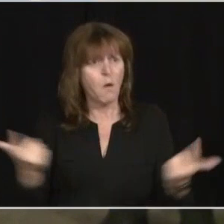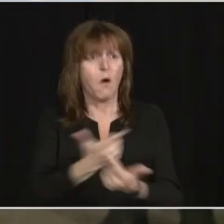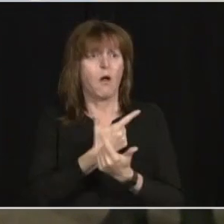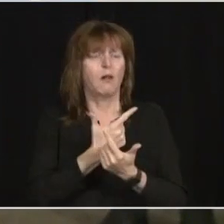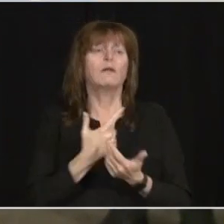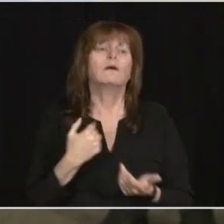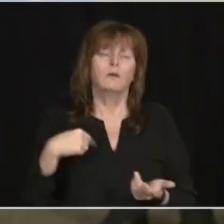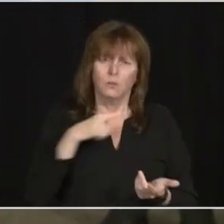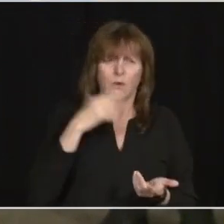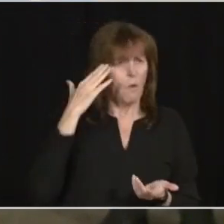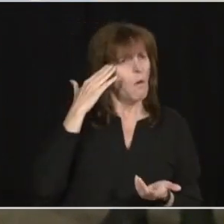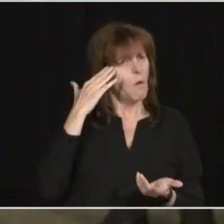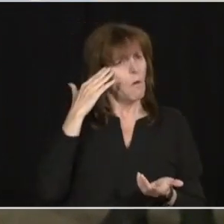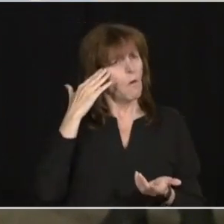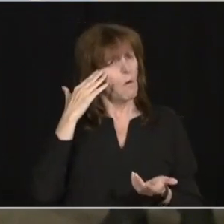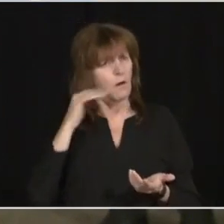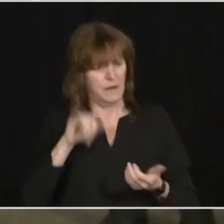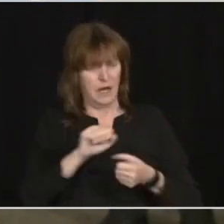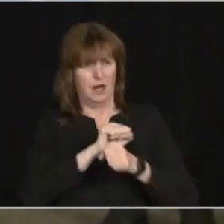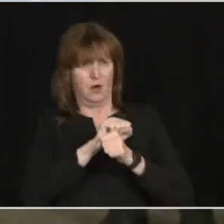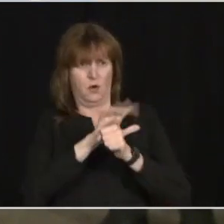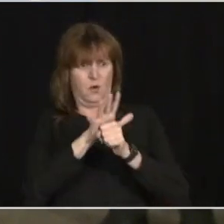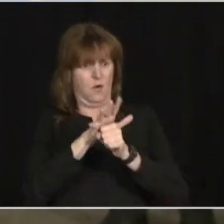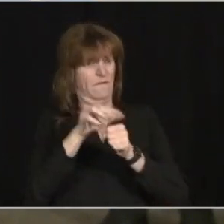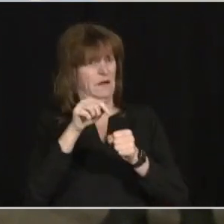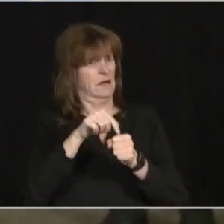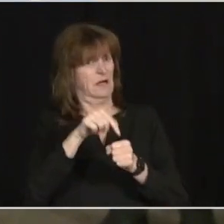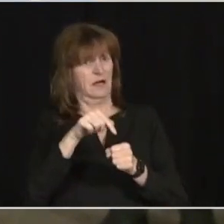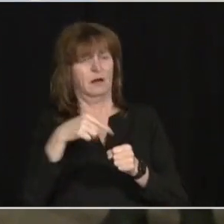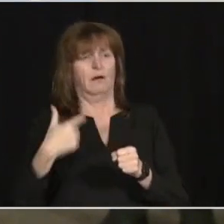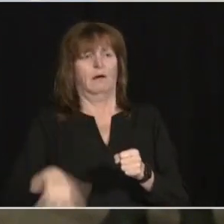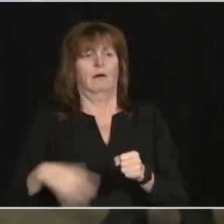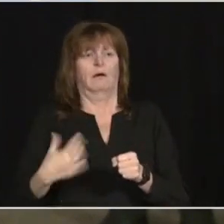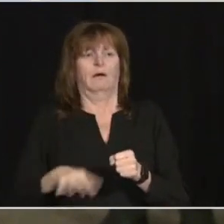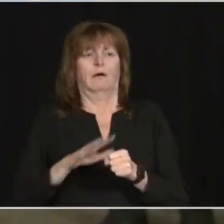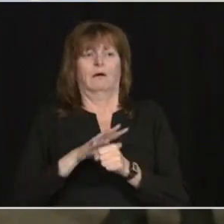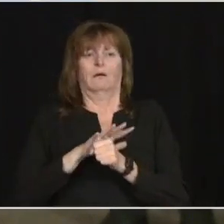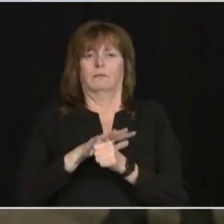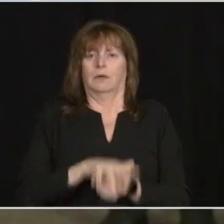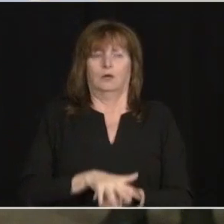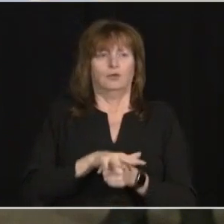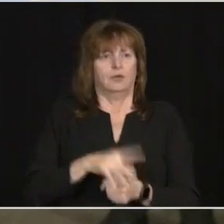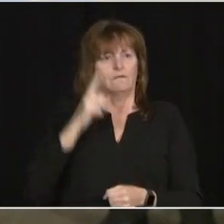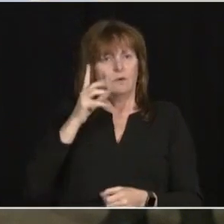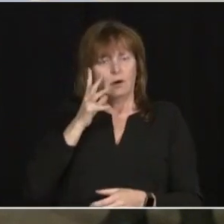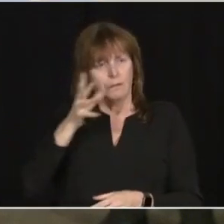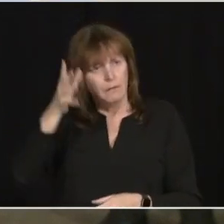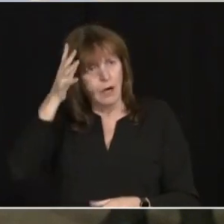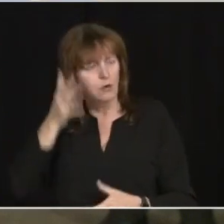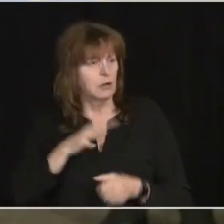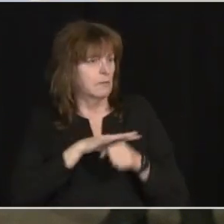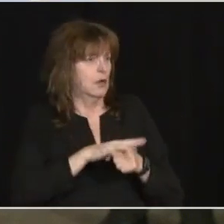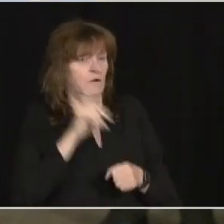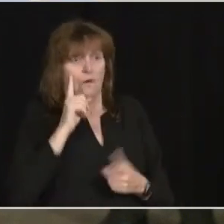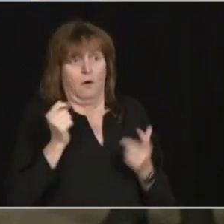entire situation has created pressures and challenges on everyone, on our parents, our educators and of course on our students.